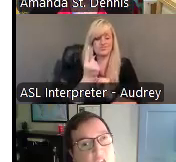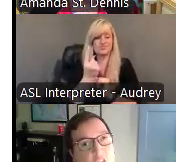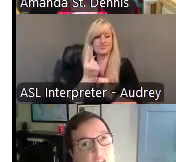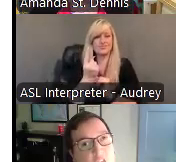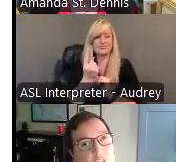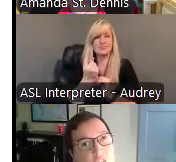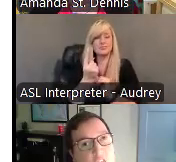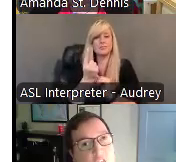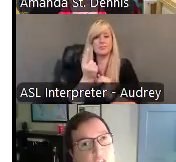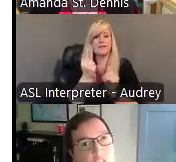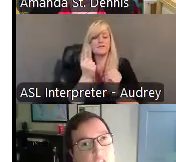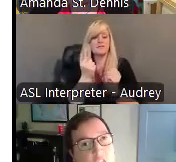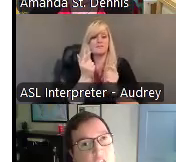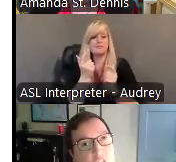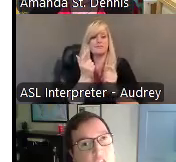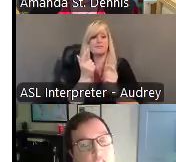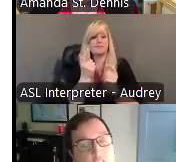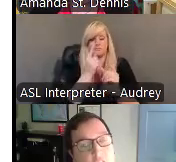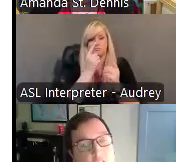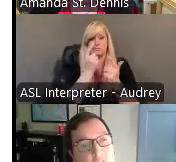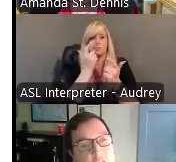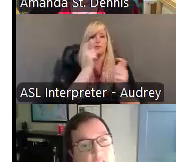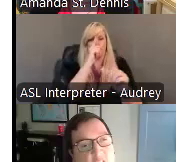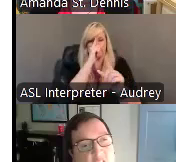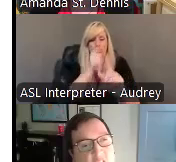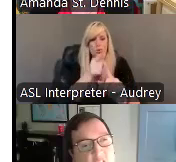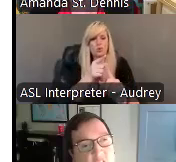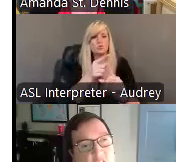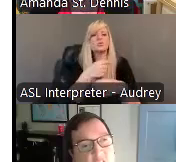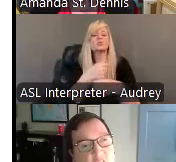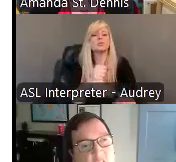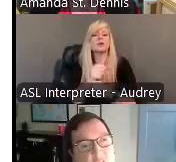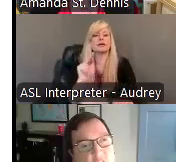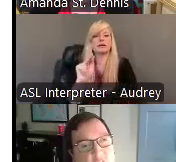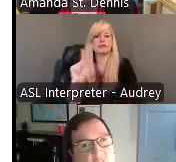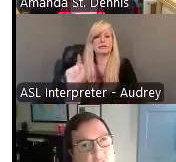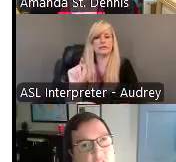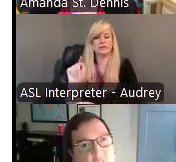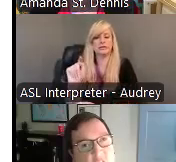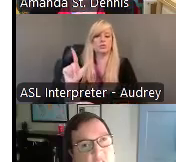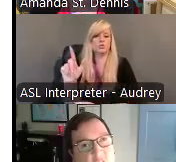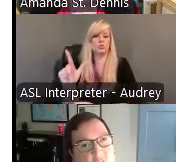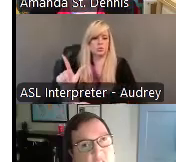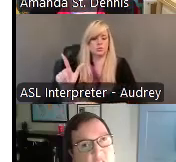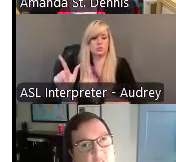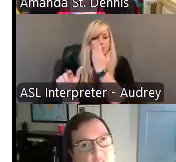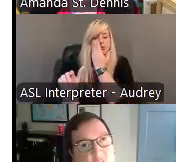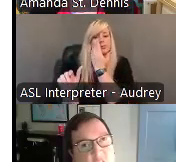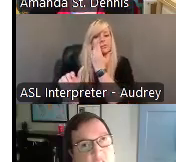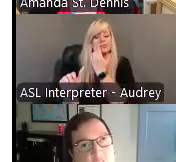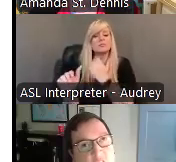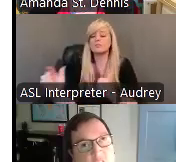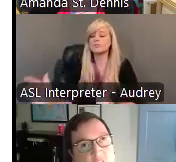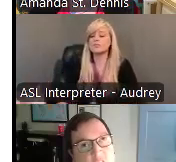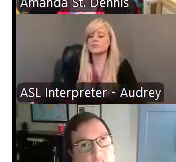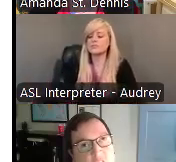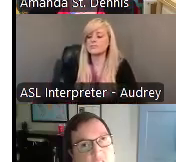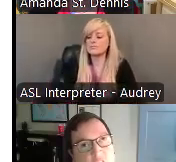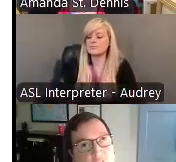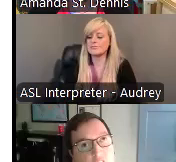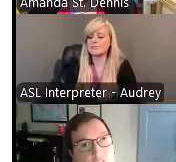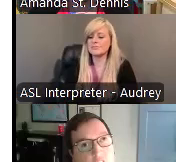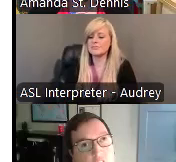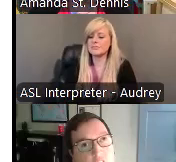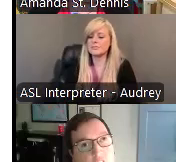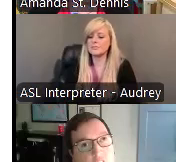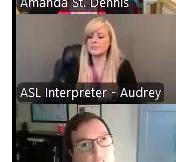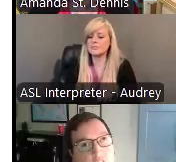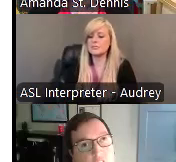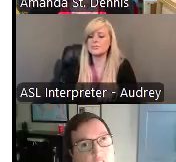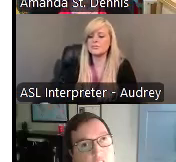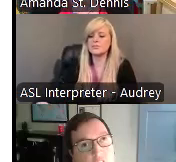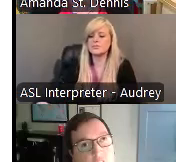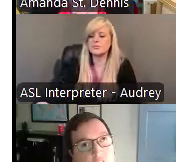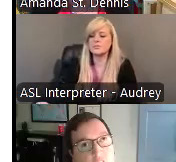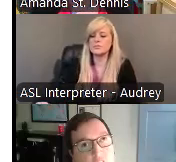main tasks of the course was to create a KT tool to highlight research partnerships and research